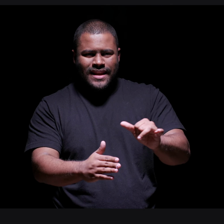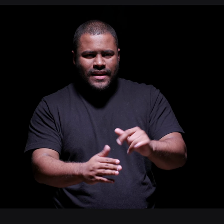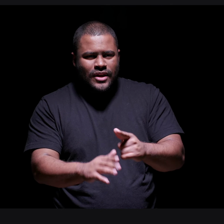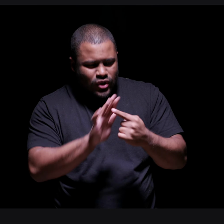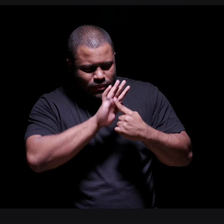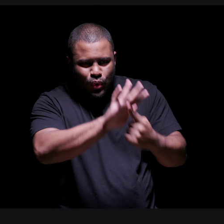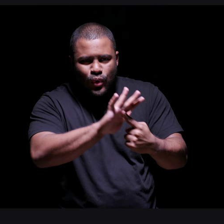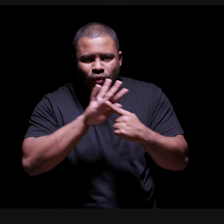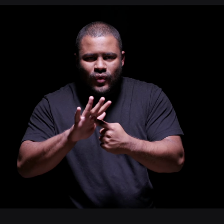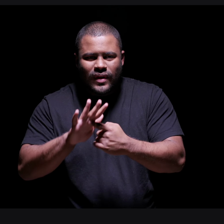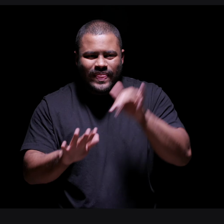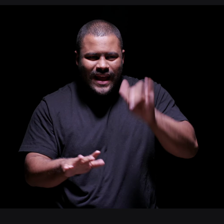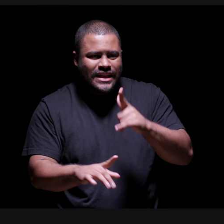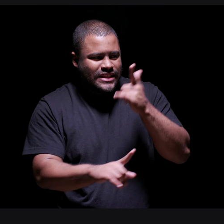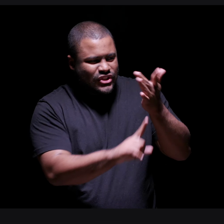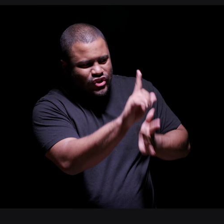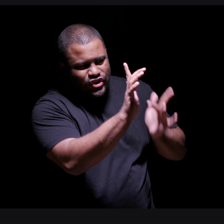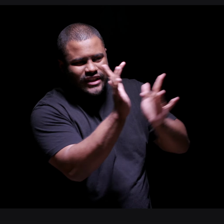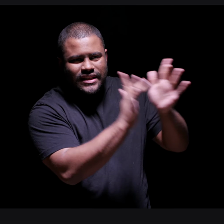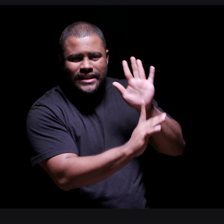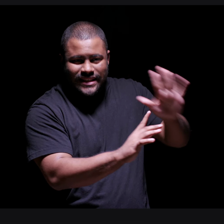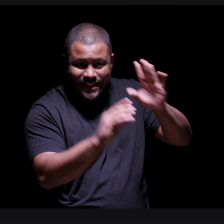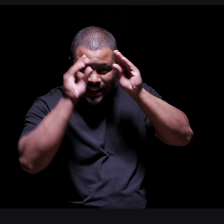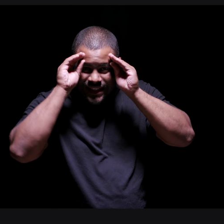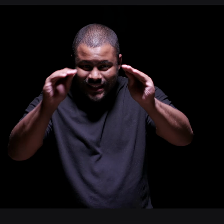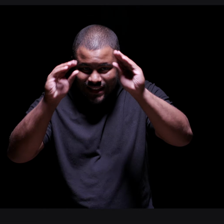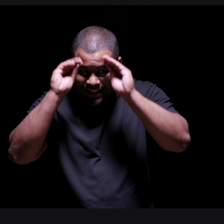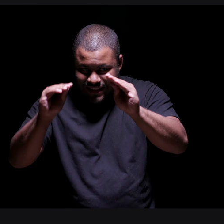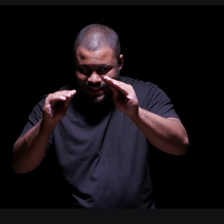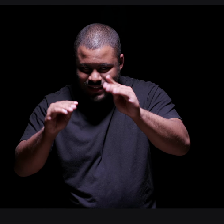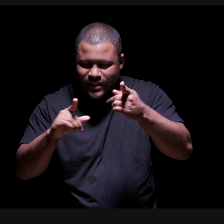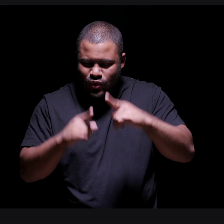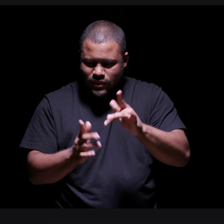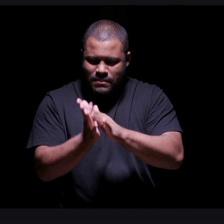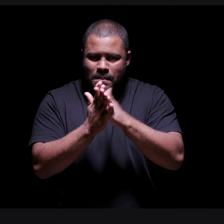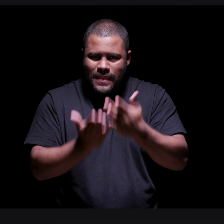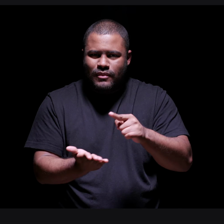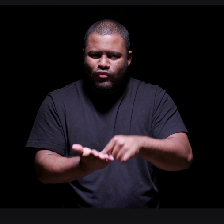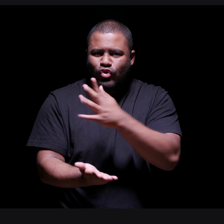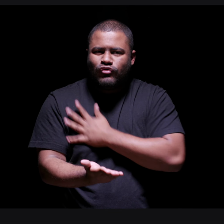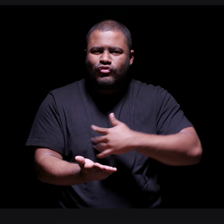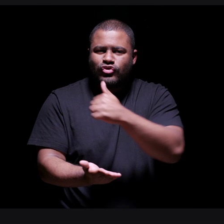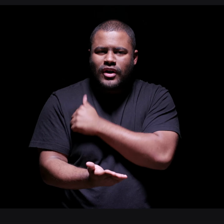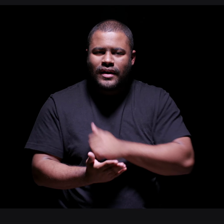what these signs point to is what Jesus is heard teaching in nearly every one of John’s lines.